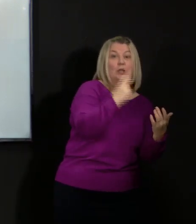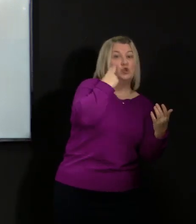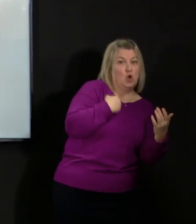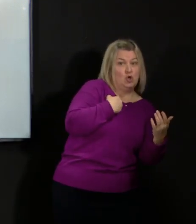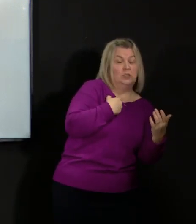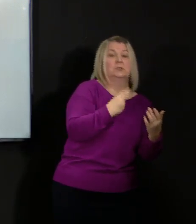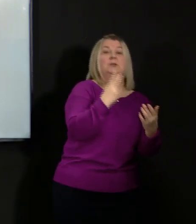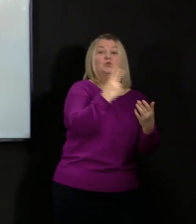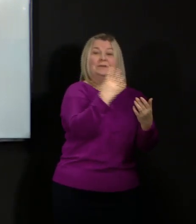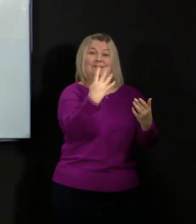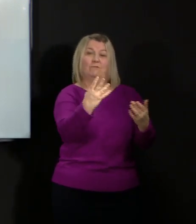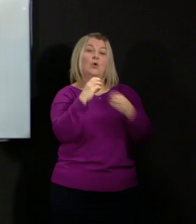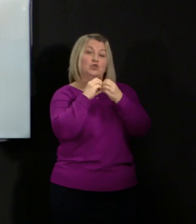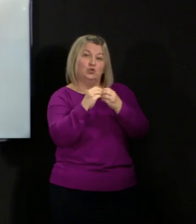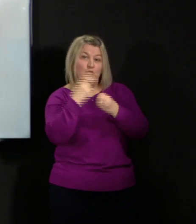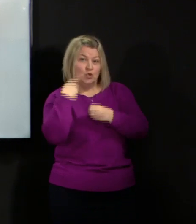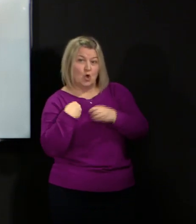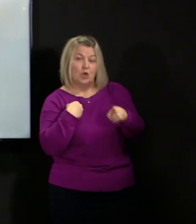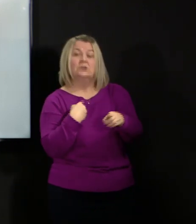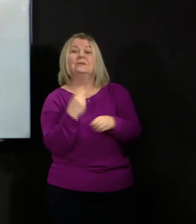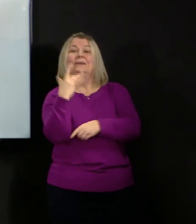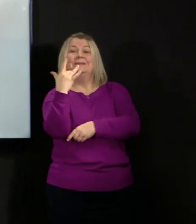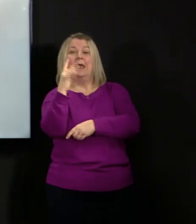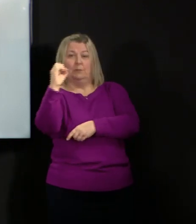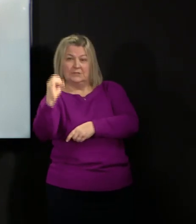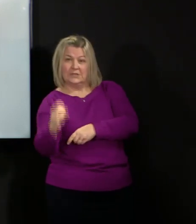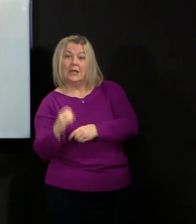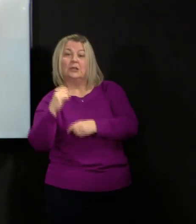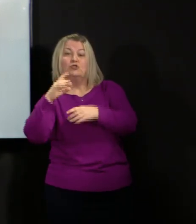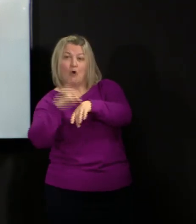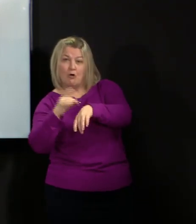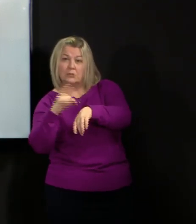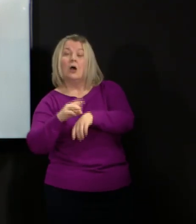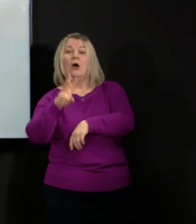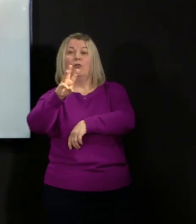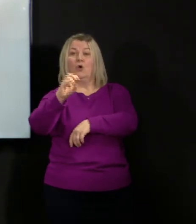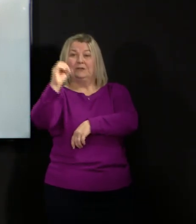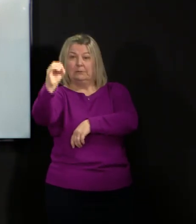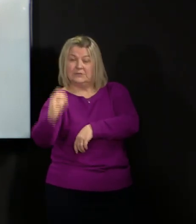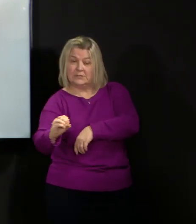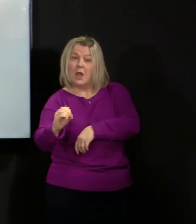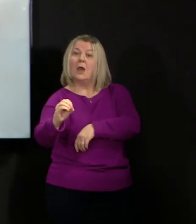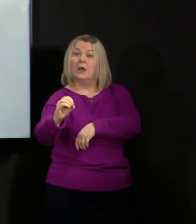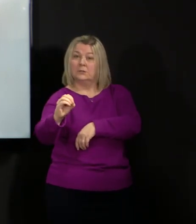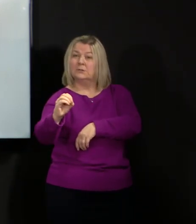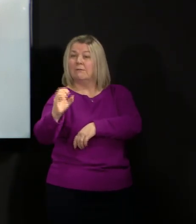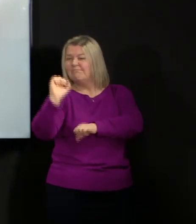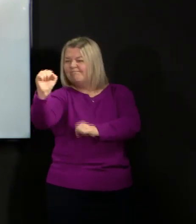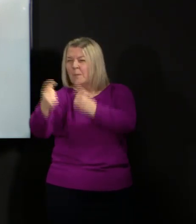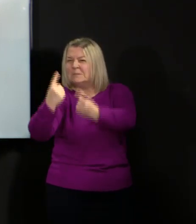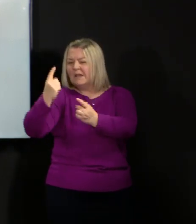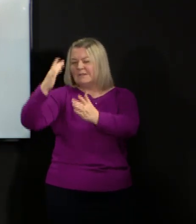nursing students, 10 percent doctors, 13 percent have experience in social care.